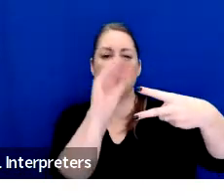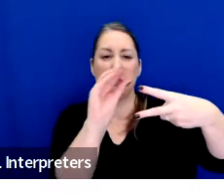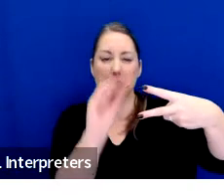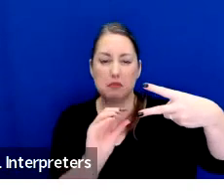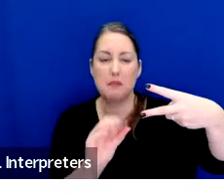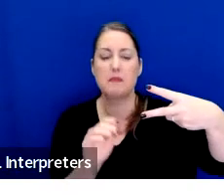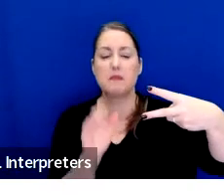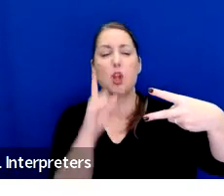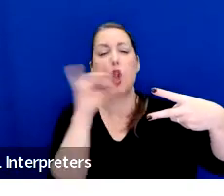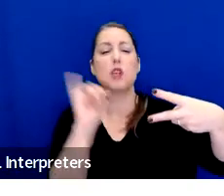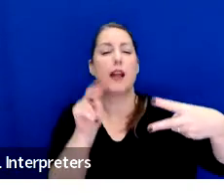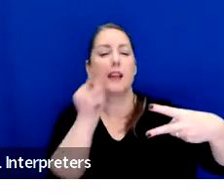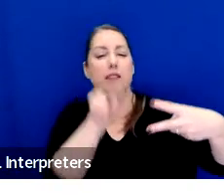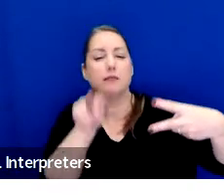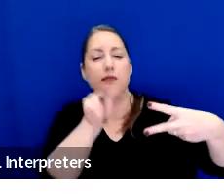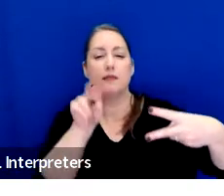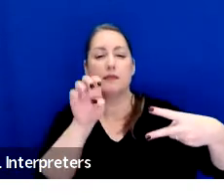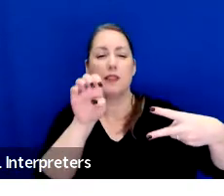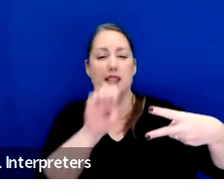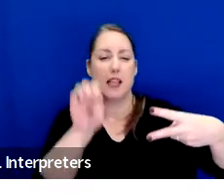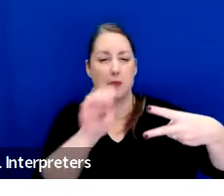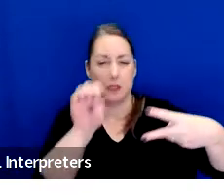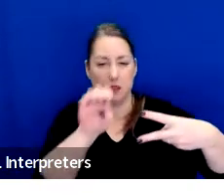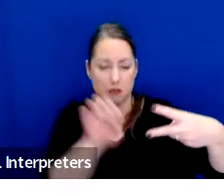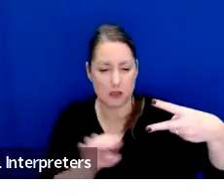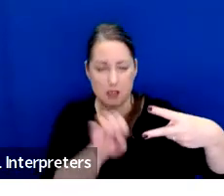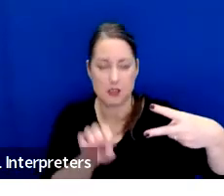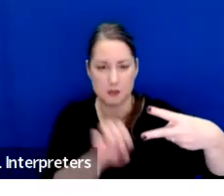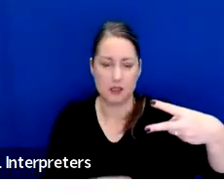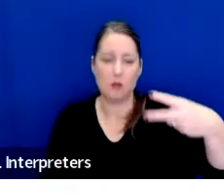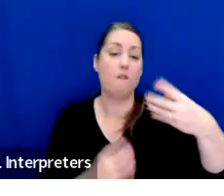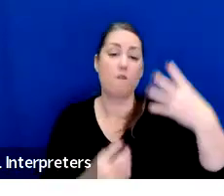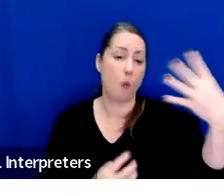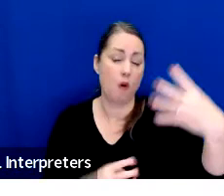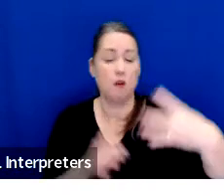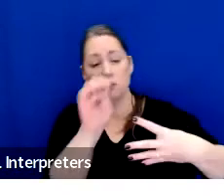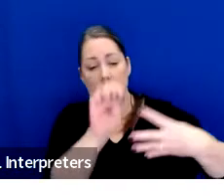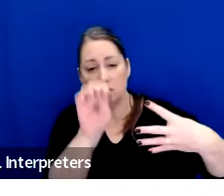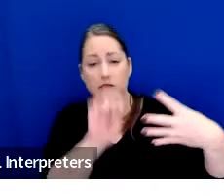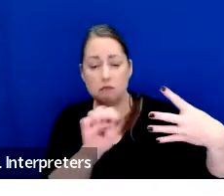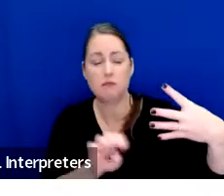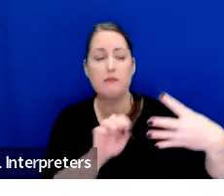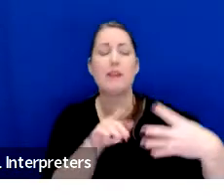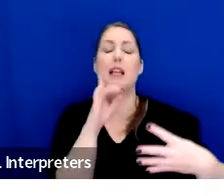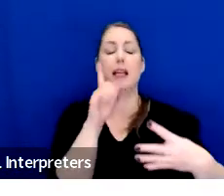So the only pages that are typically in our modules is an intro page that explains what to do. And then a summary page